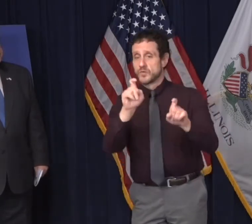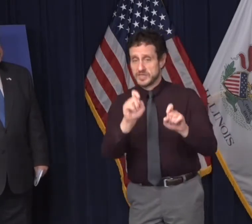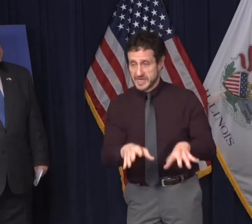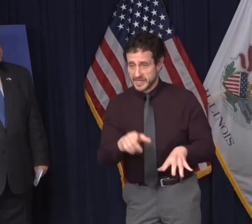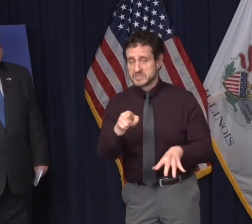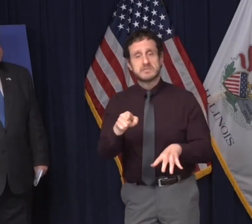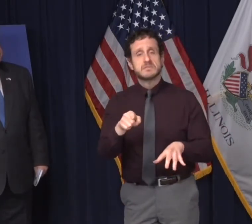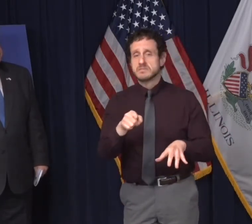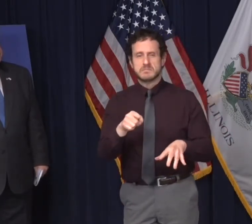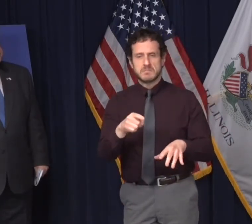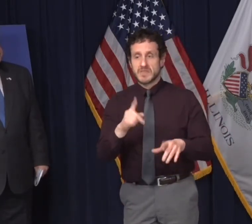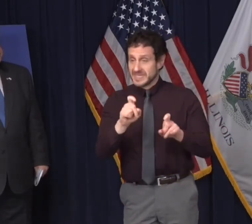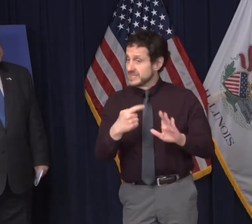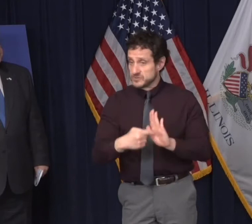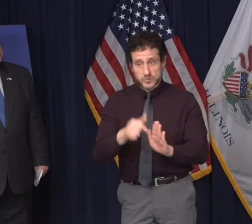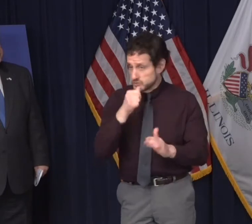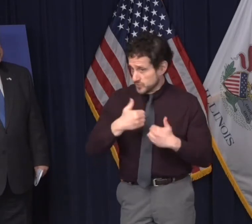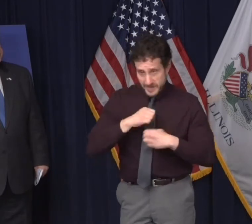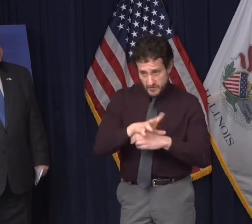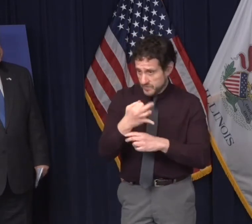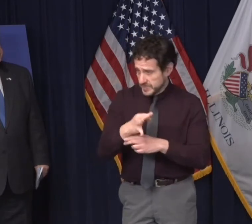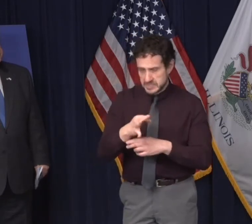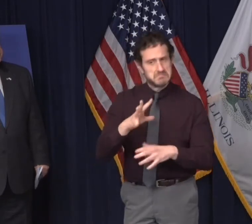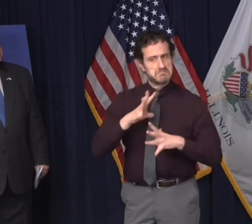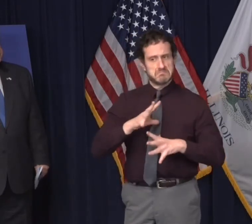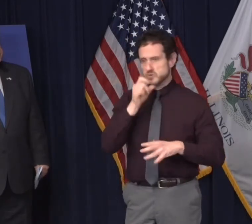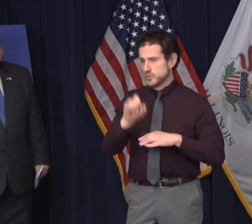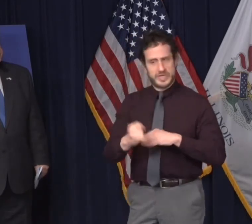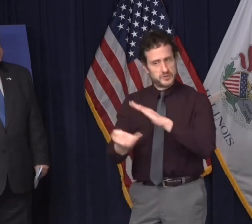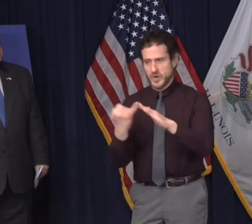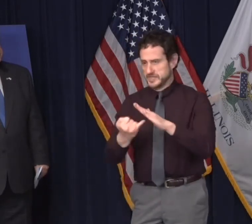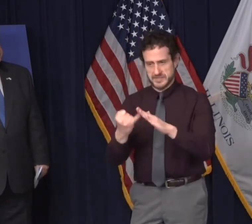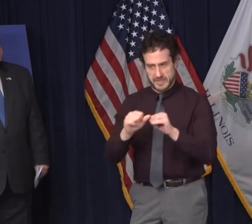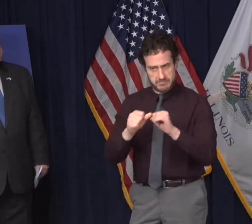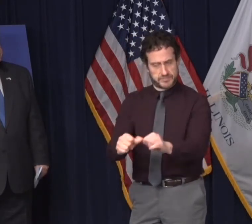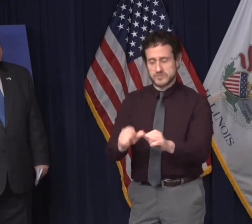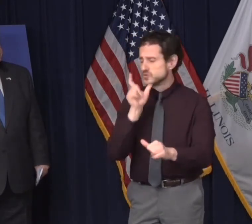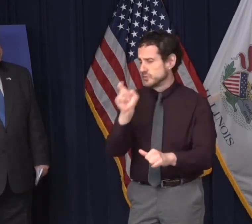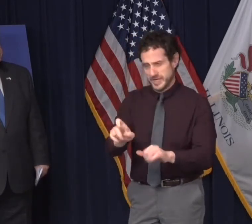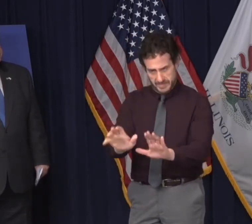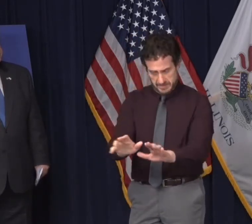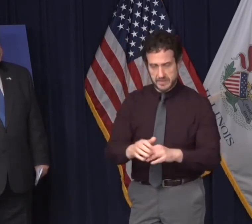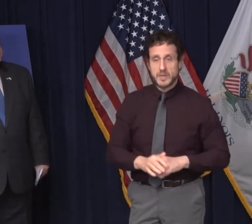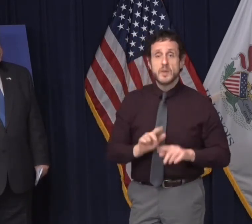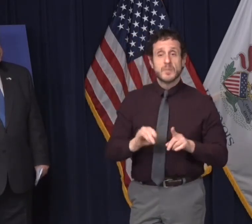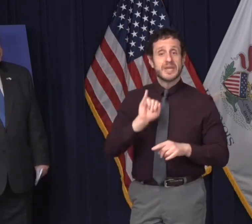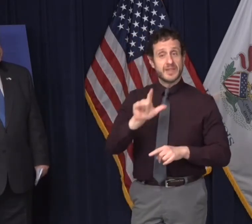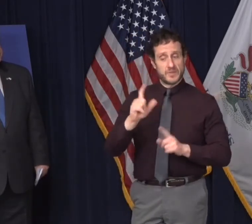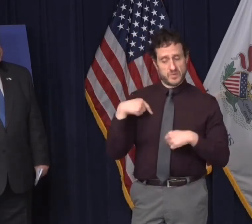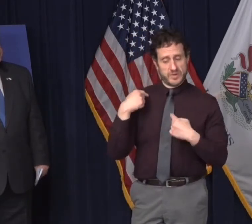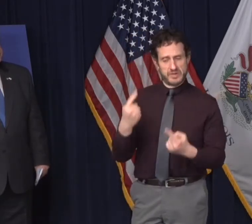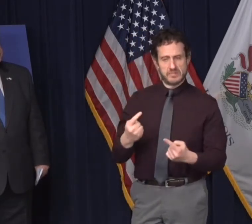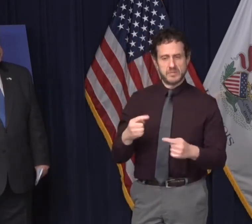CONTACTS WILL BE ELIGIBLE FOR TESTING AND IF THE TEST RETURNS NEGATIVE THEY CAN BE RELEASED FROM ISOLATION.